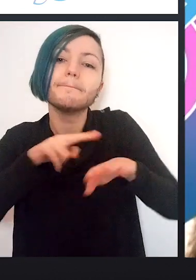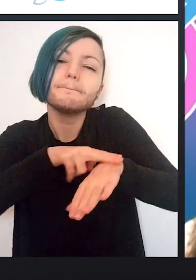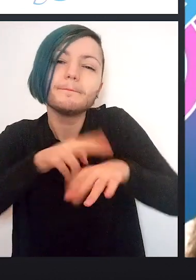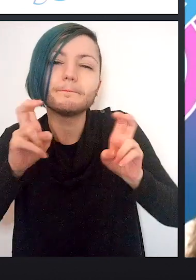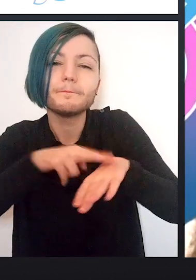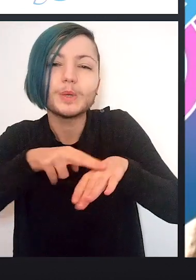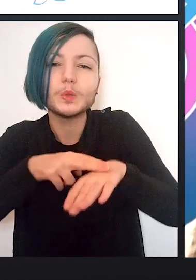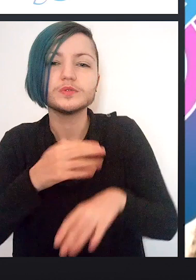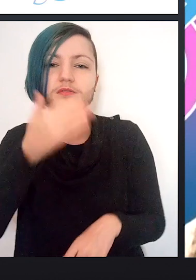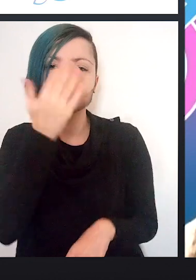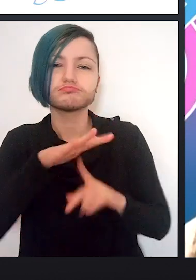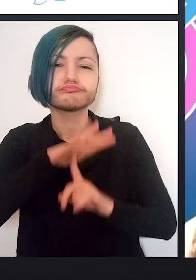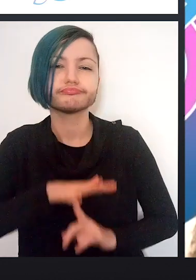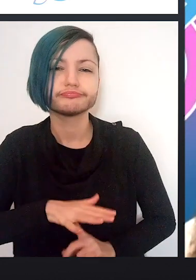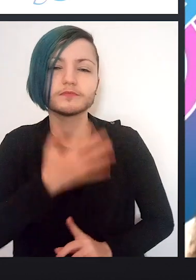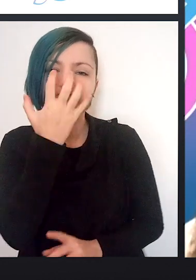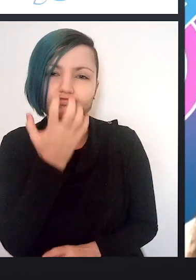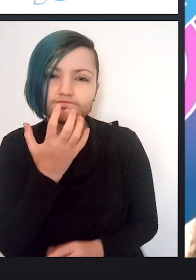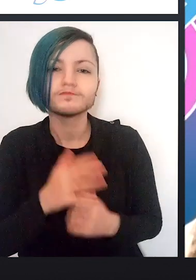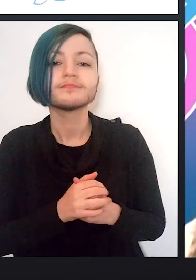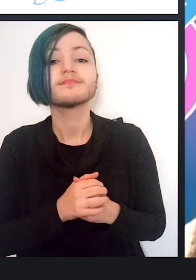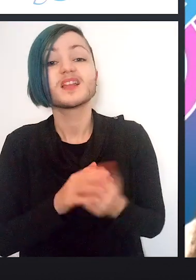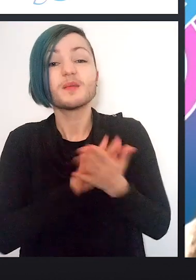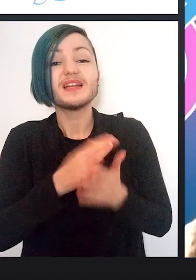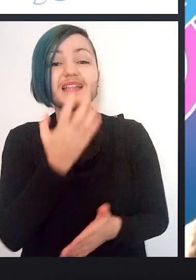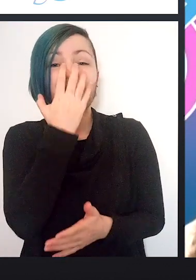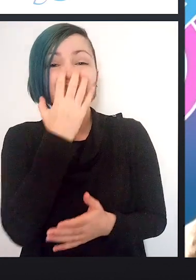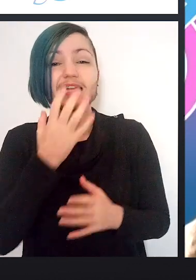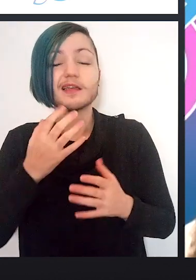the anaesthetic agents that can abruptly affect mood. It tends to